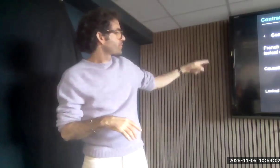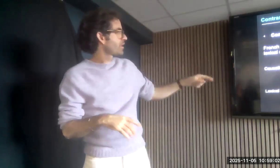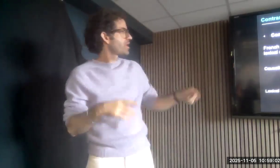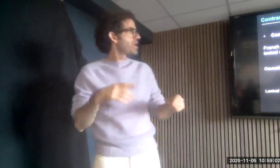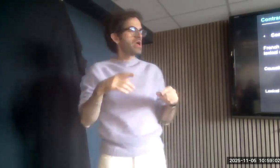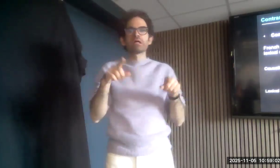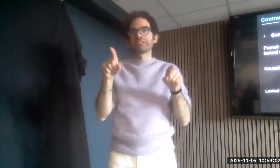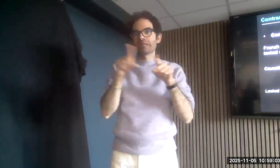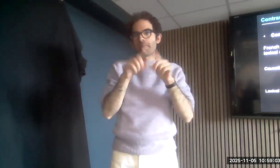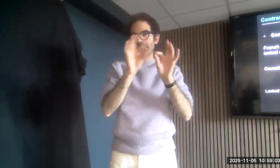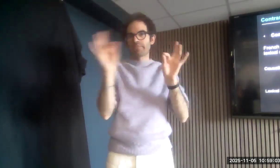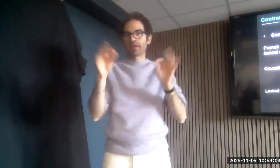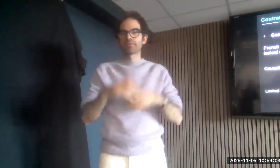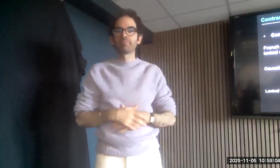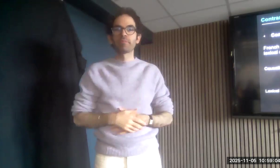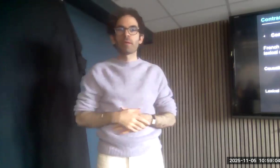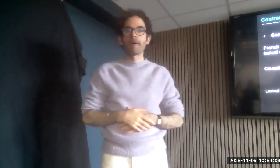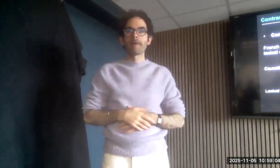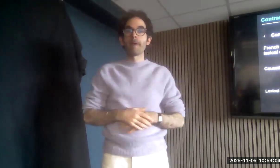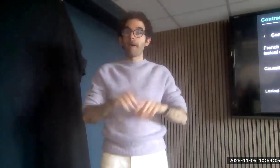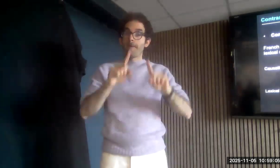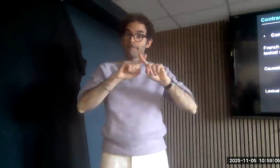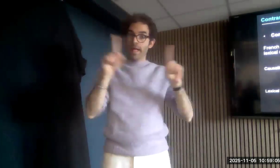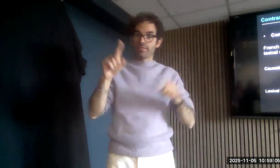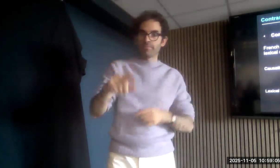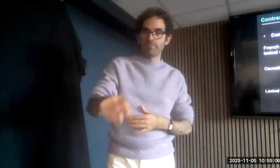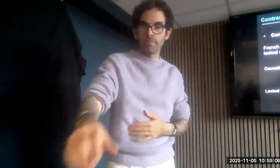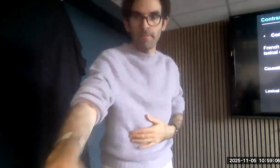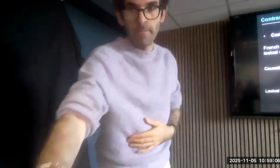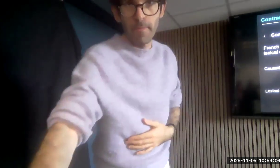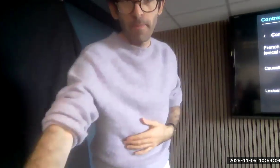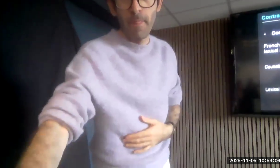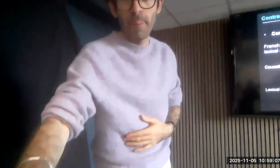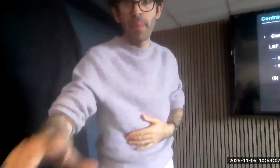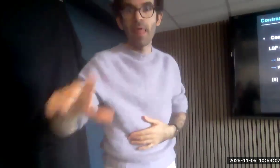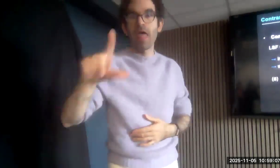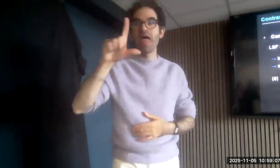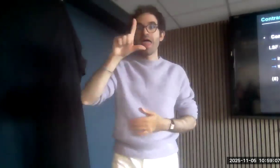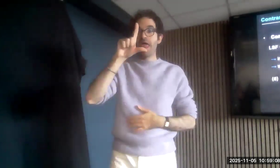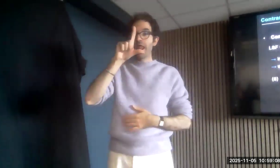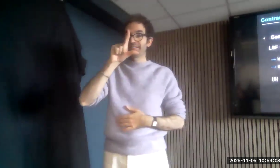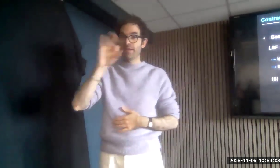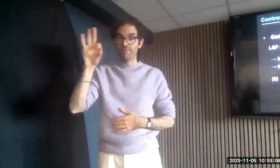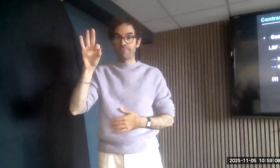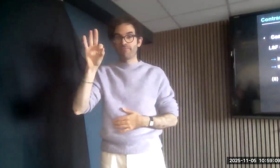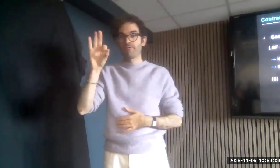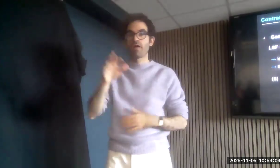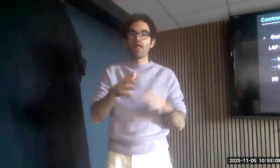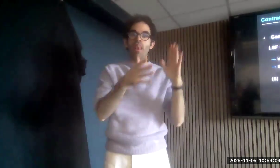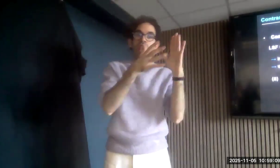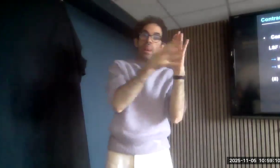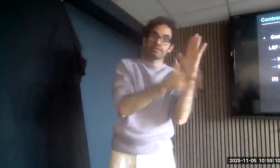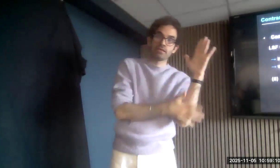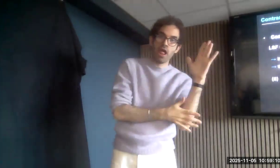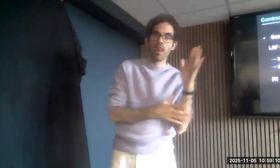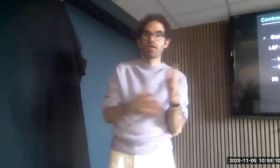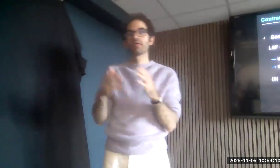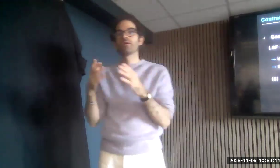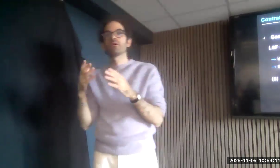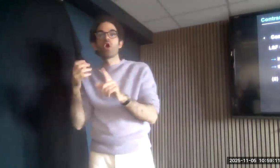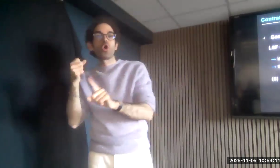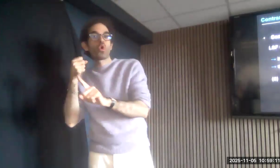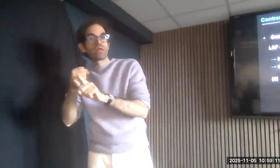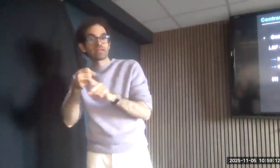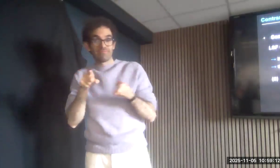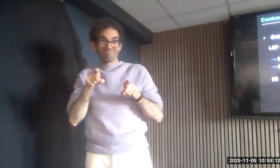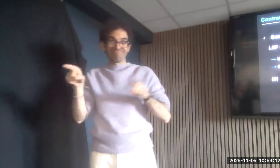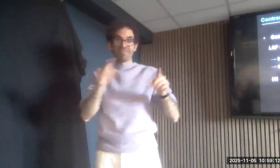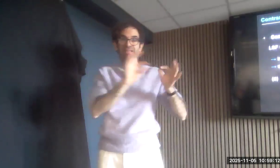So for the first example, this is the same sentence.